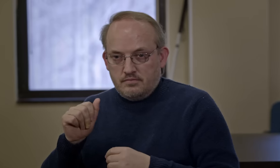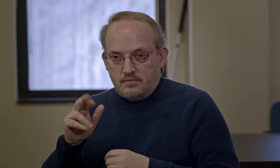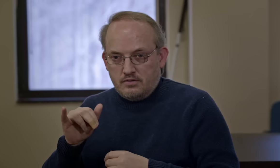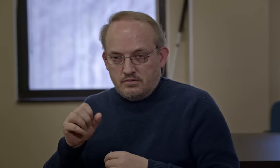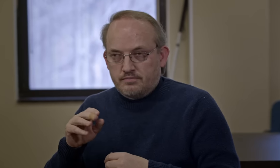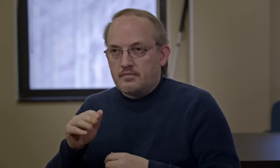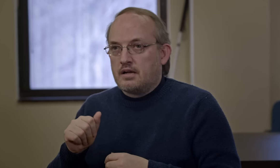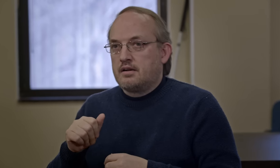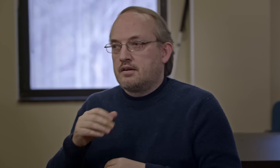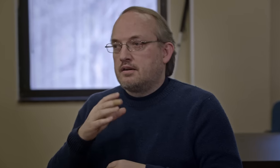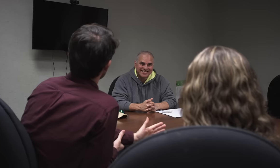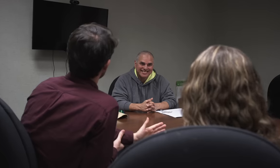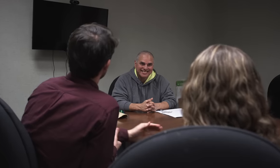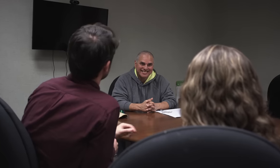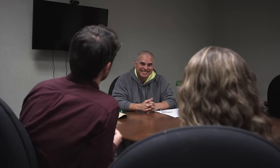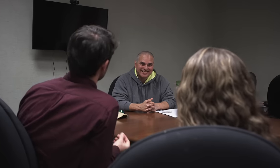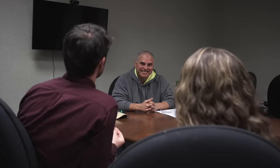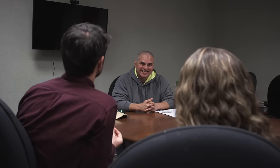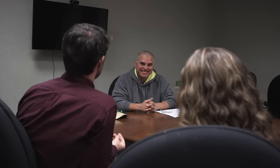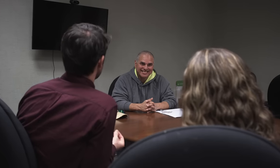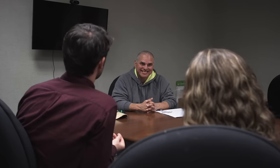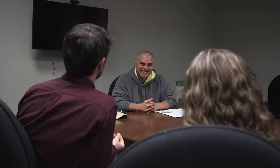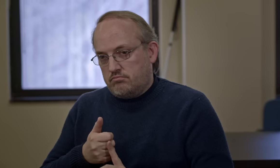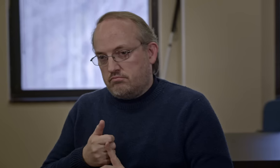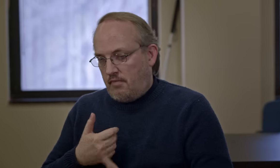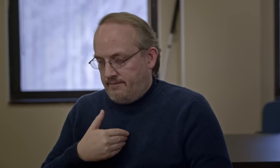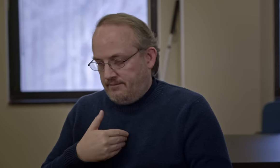He's such a friendly, charismatic type of person. He's got a good soul.